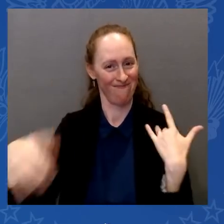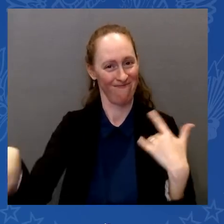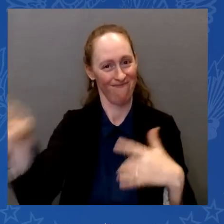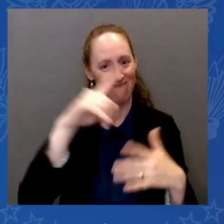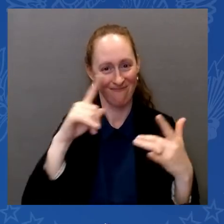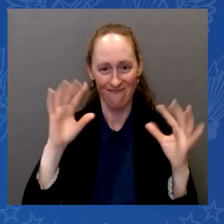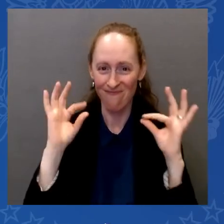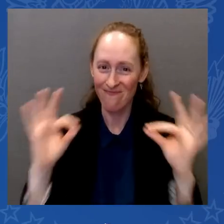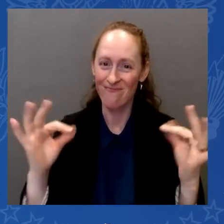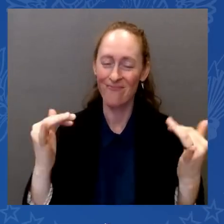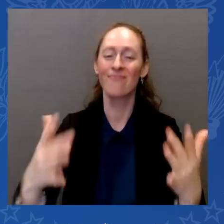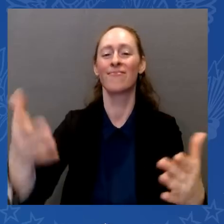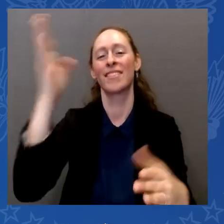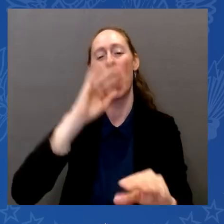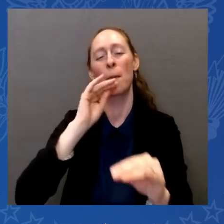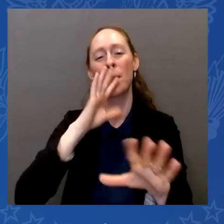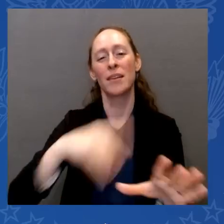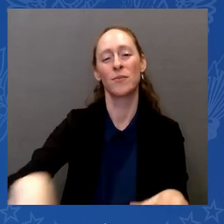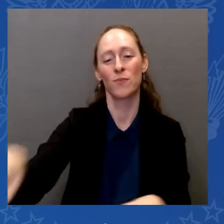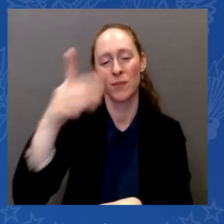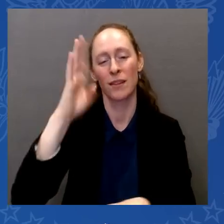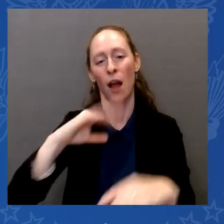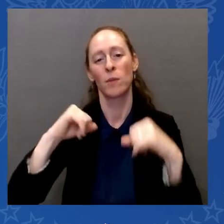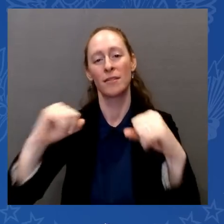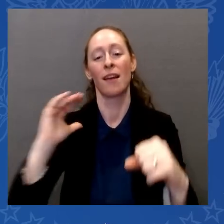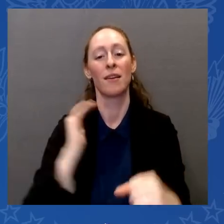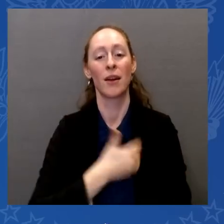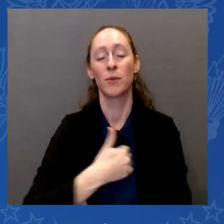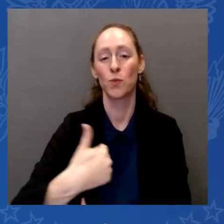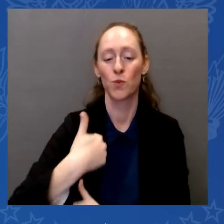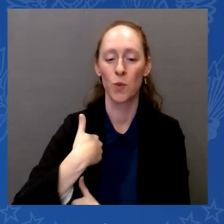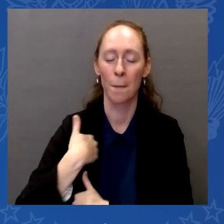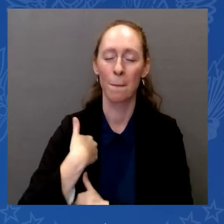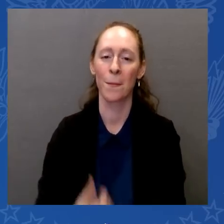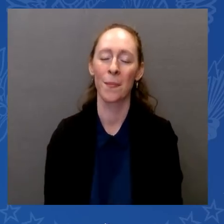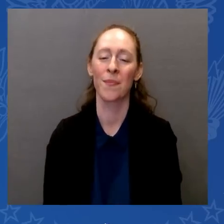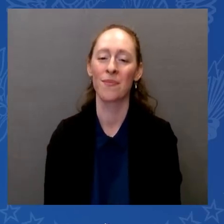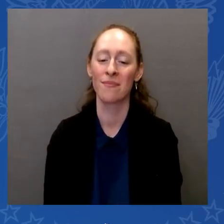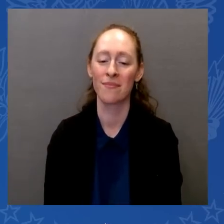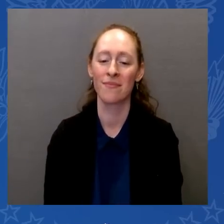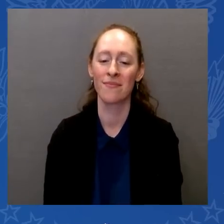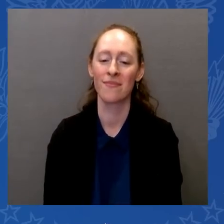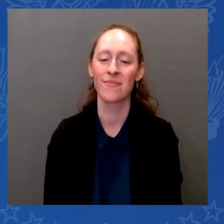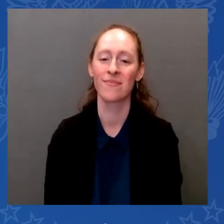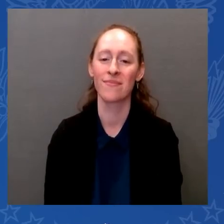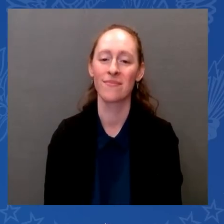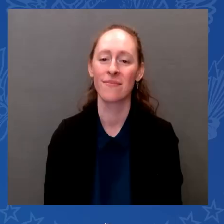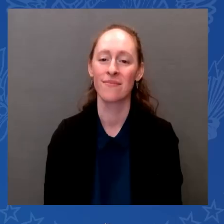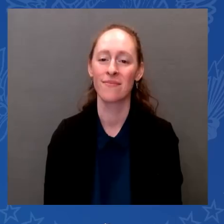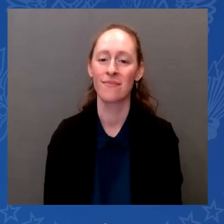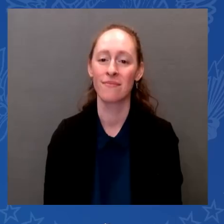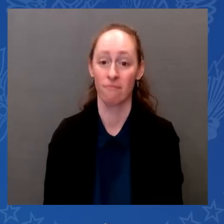The Press: Mr. President, a question about inflation. The Press: Mr. President -- >> The Press: If it's on this -- if it's on this, I'm happy to answer the question. The Press: Are you concerned that litigation could get